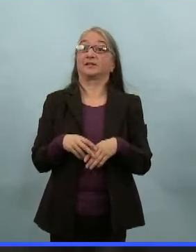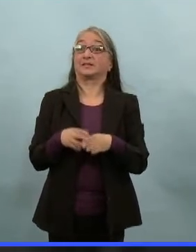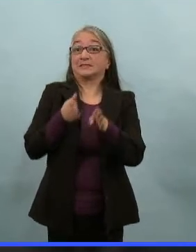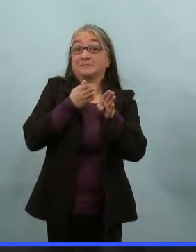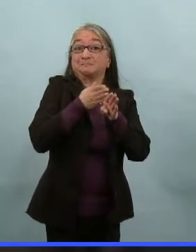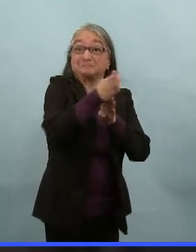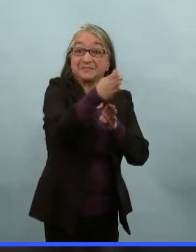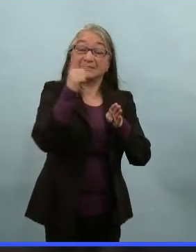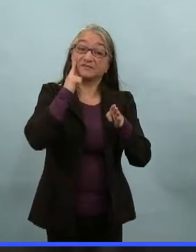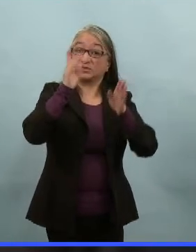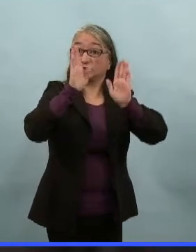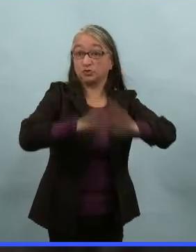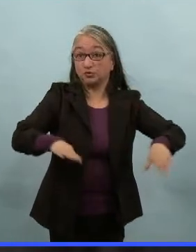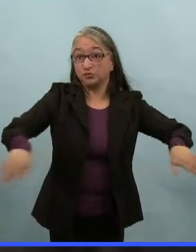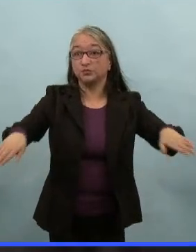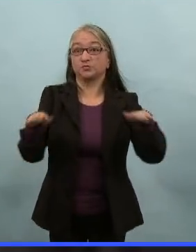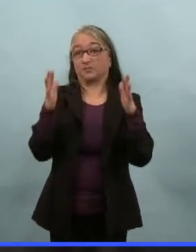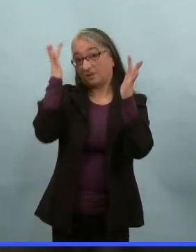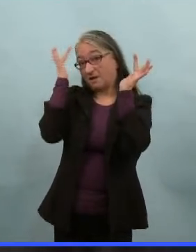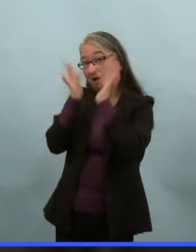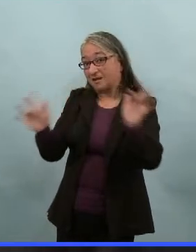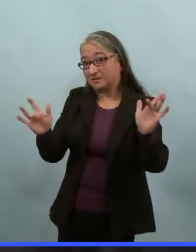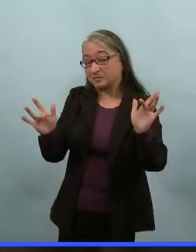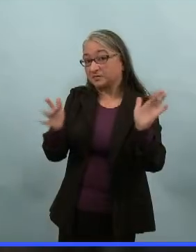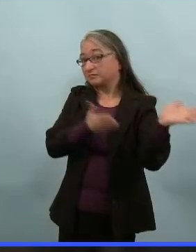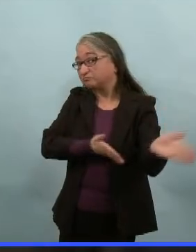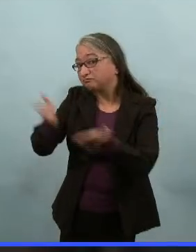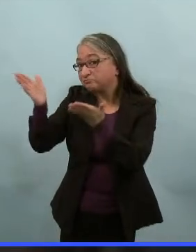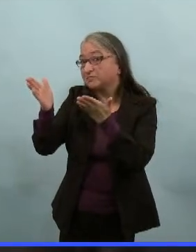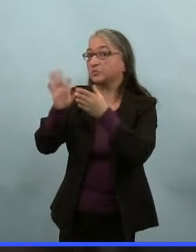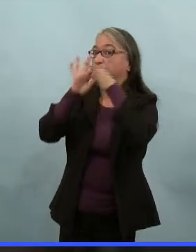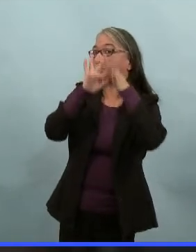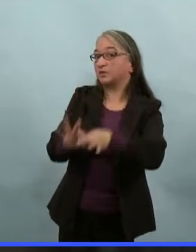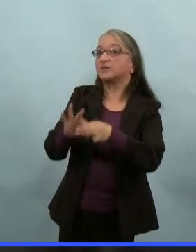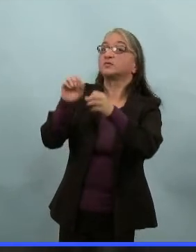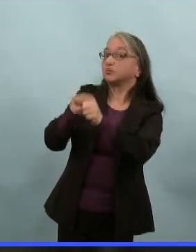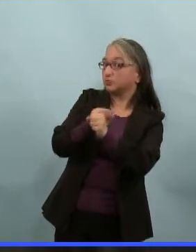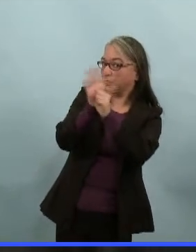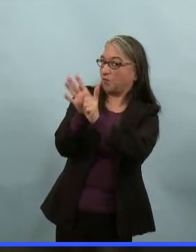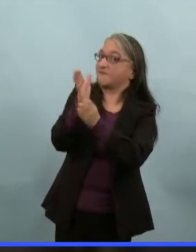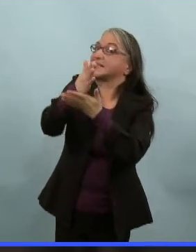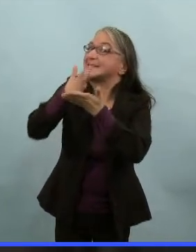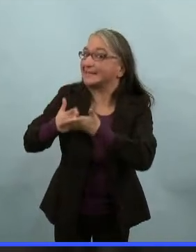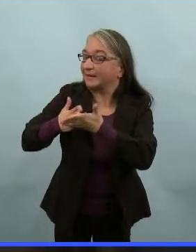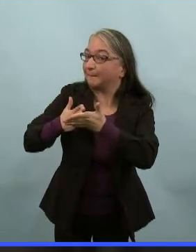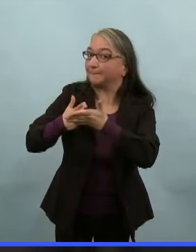hospitalizations related to a covin uh we haven't uh to the best of my knowledge at this point it's